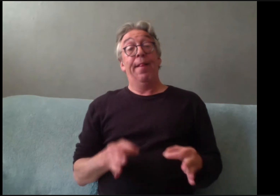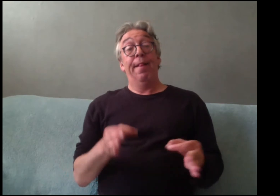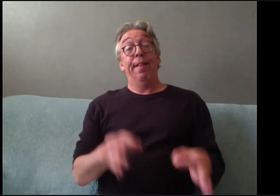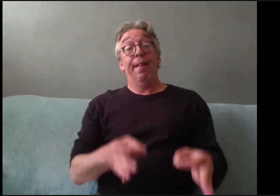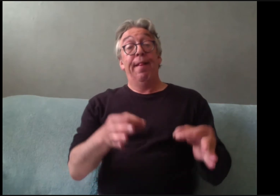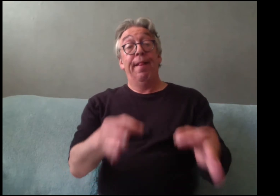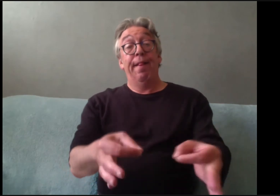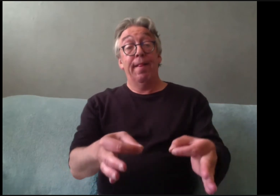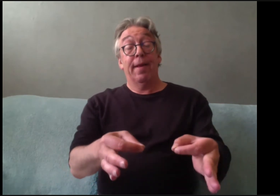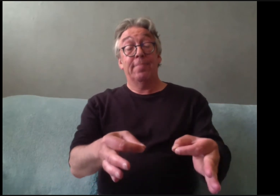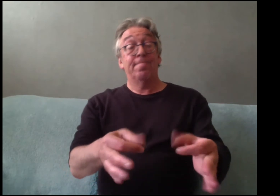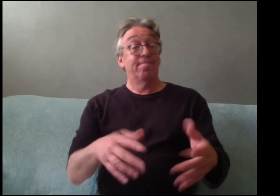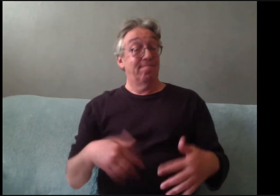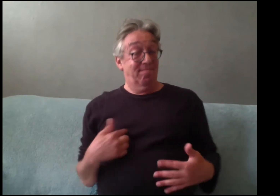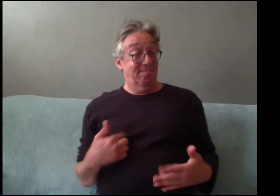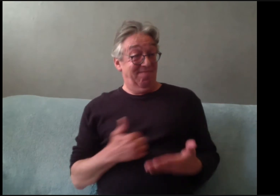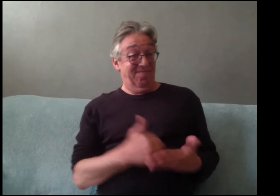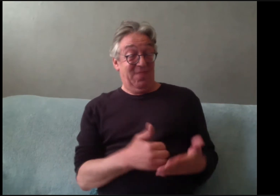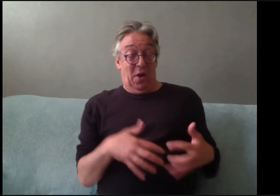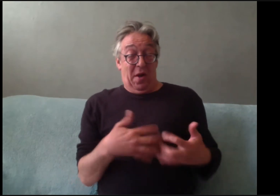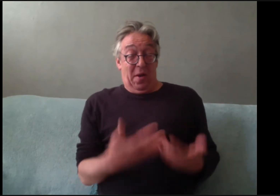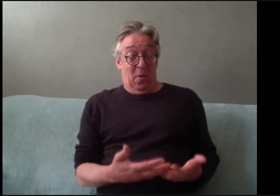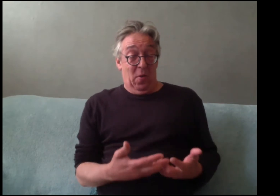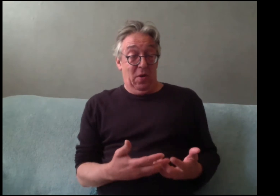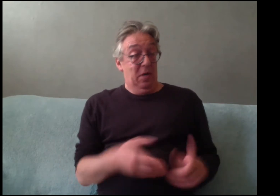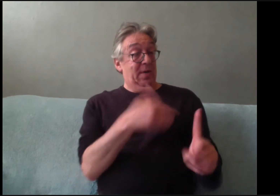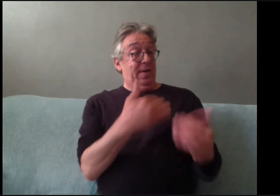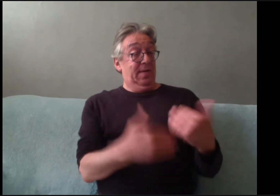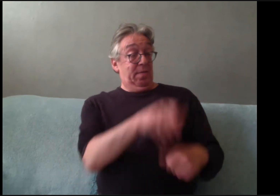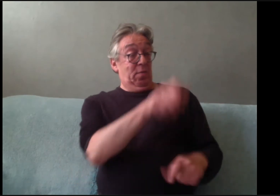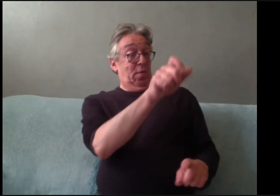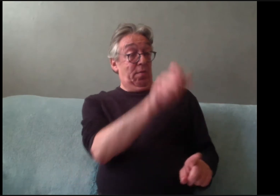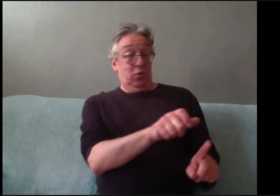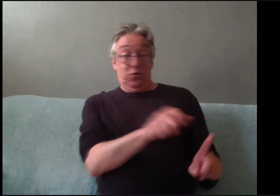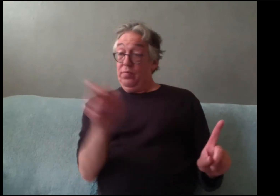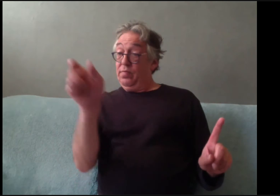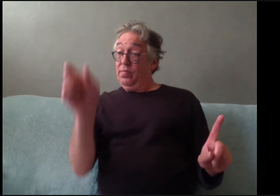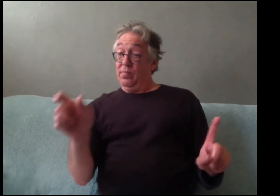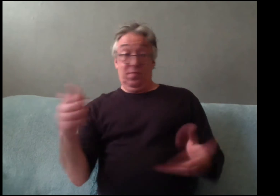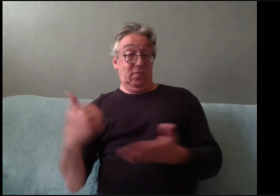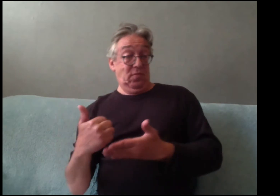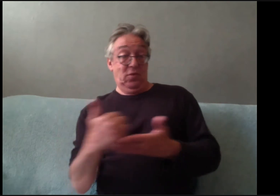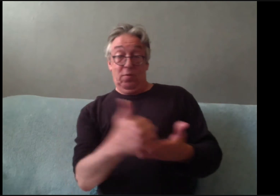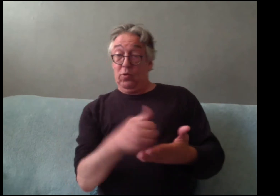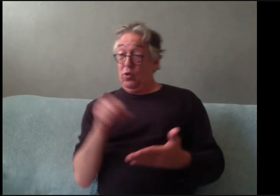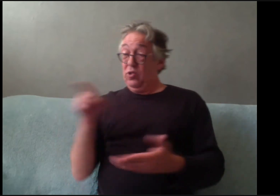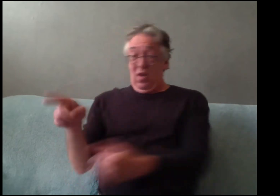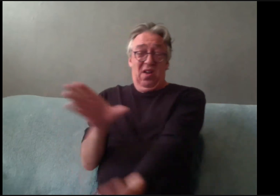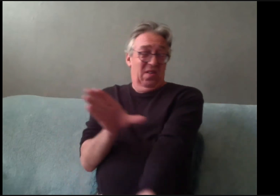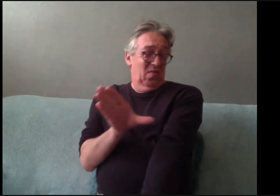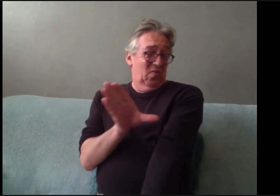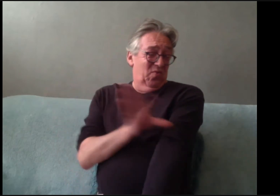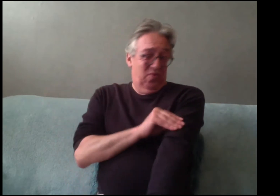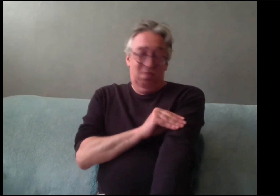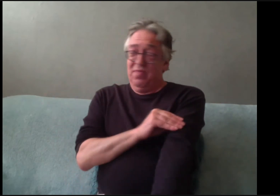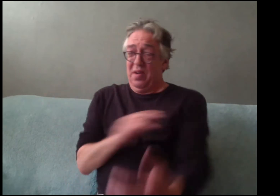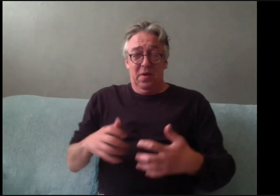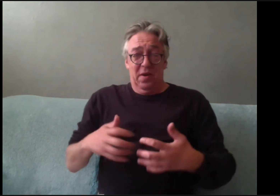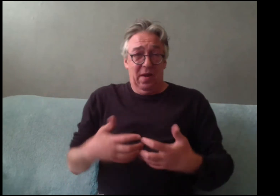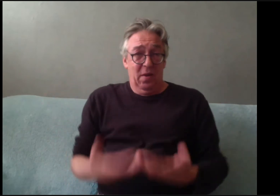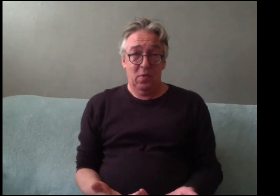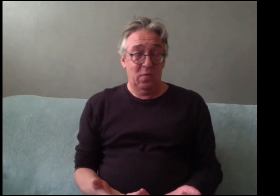What support should be provided for a safe return to social life?